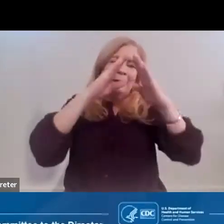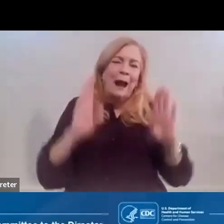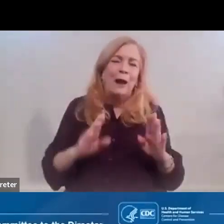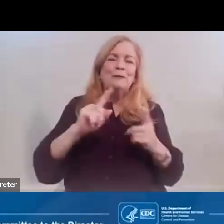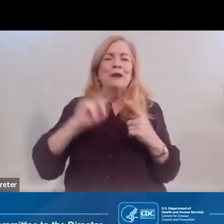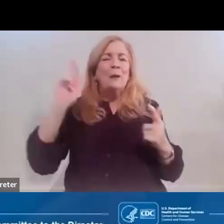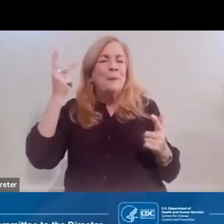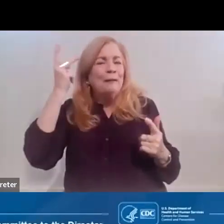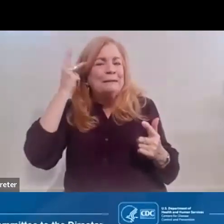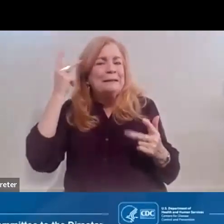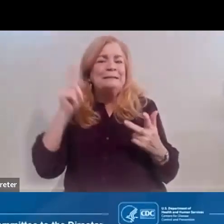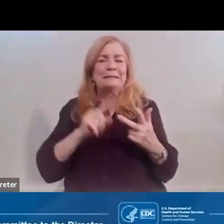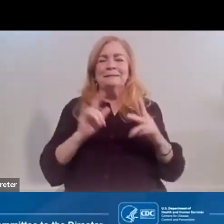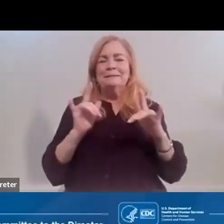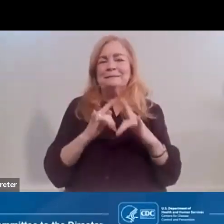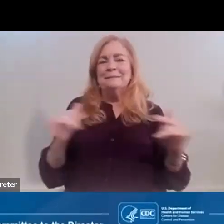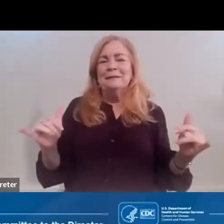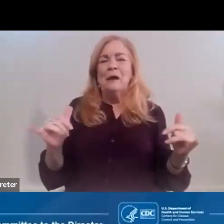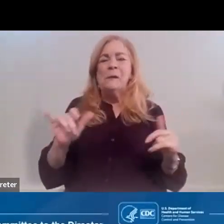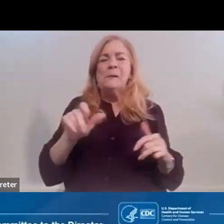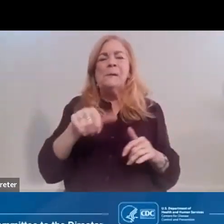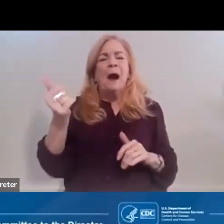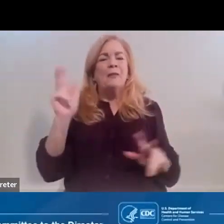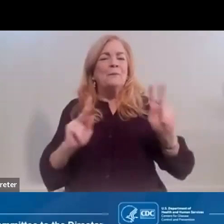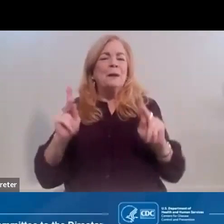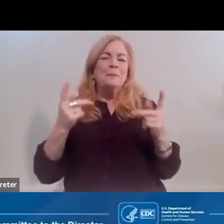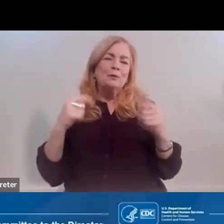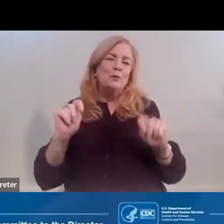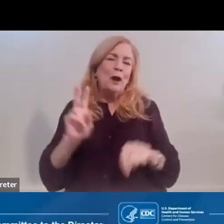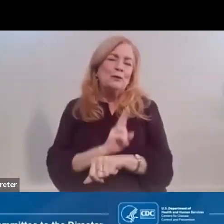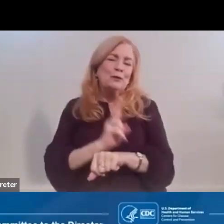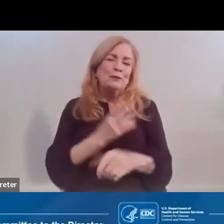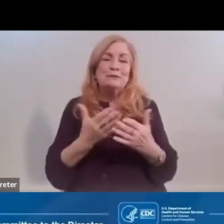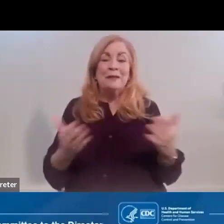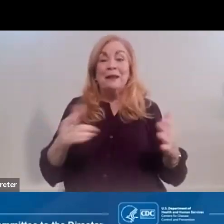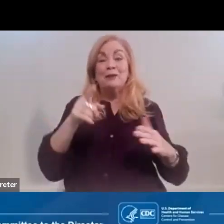So you kind of know the people will try to use the things that you have built for other purposes.